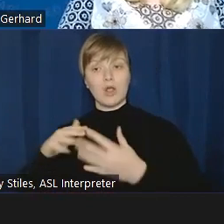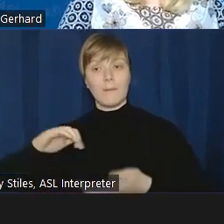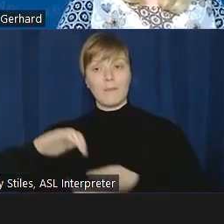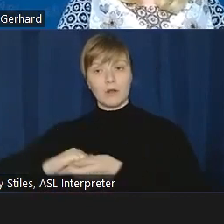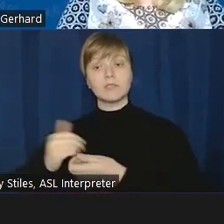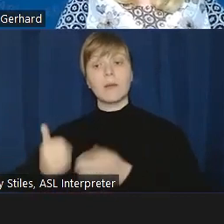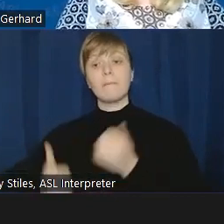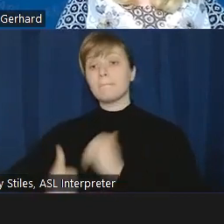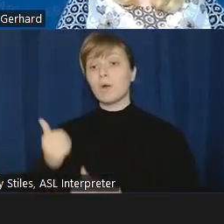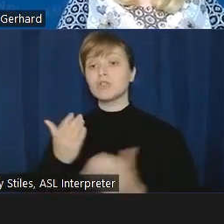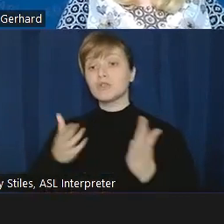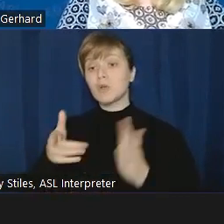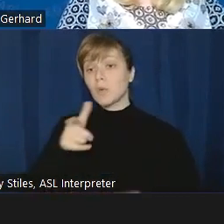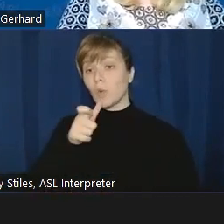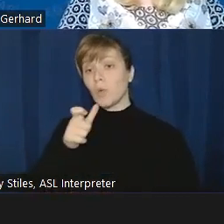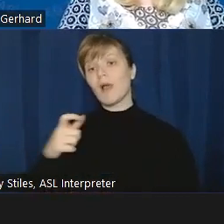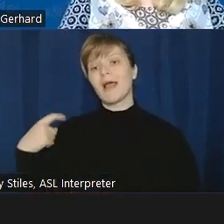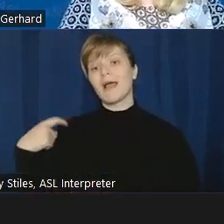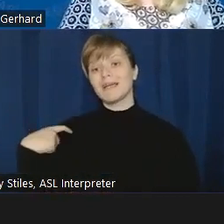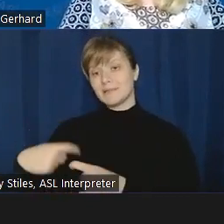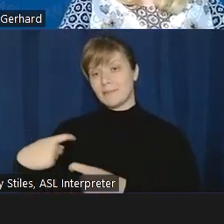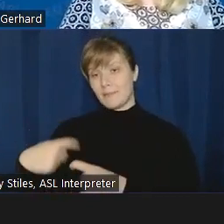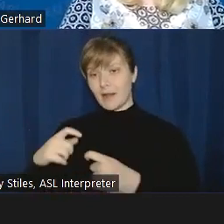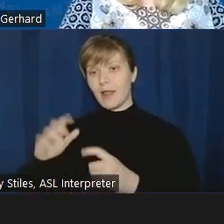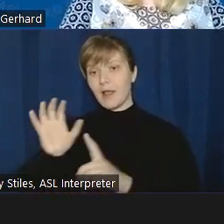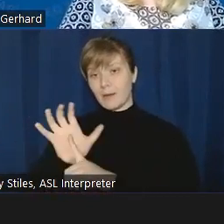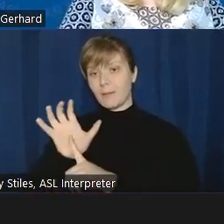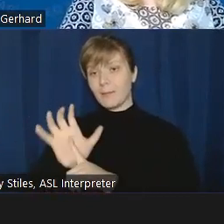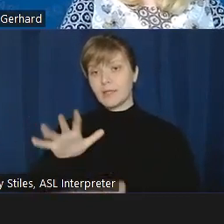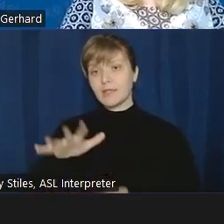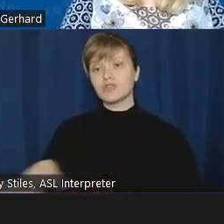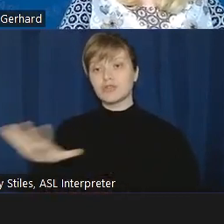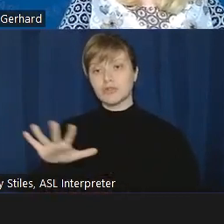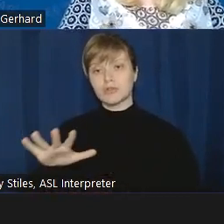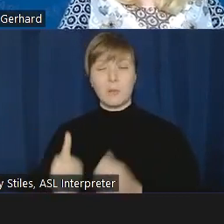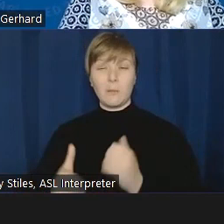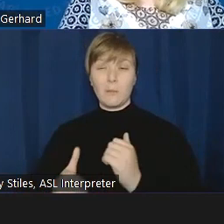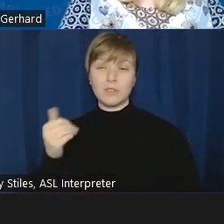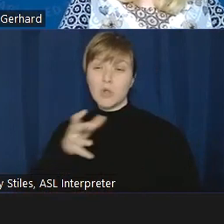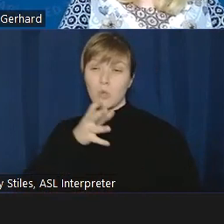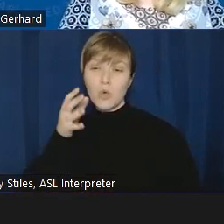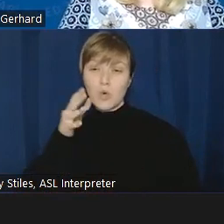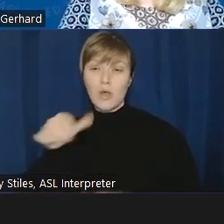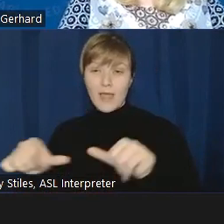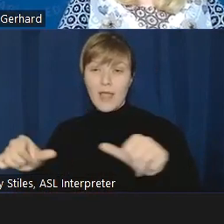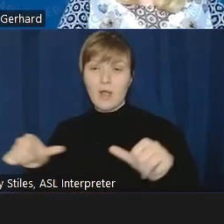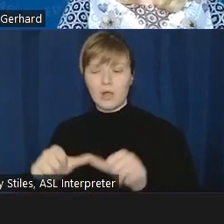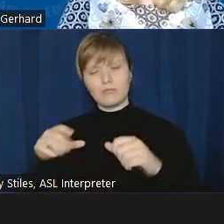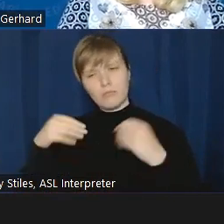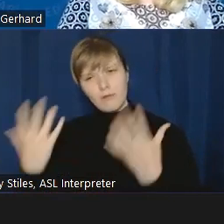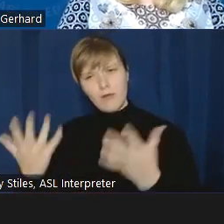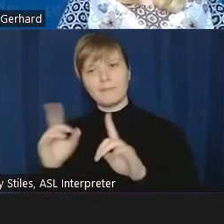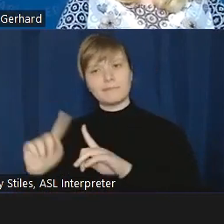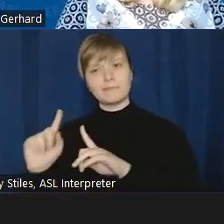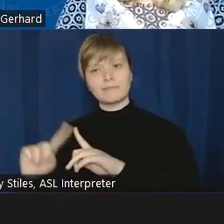population in a largely rural area with several transit programs and services. Following that, we